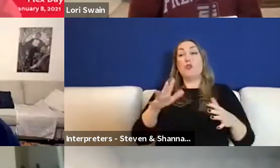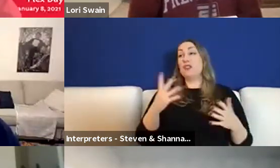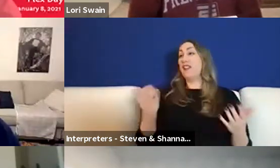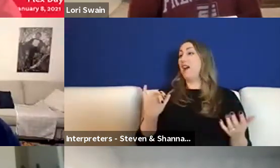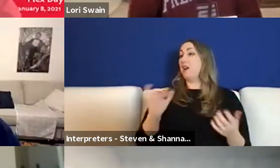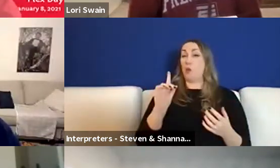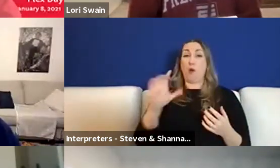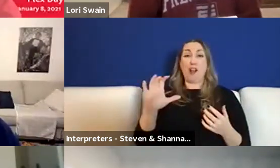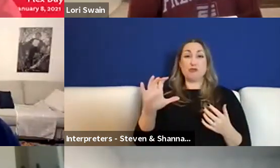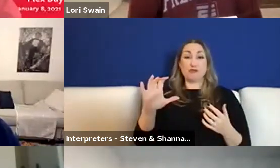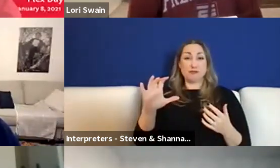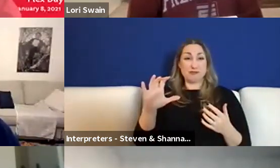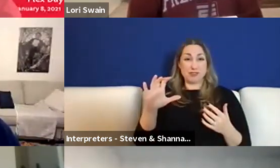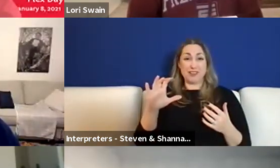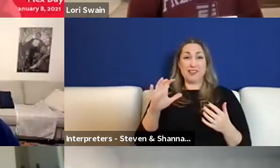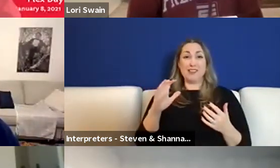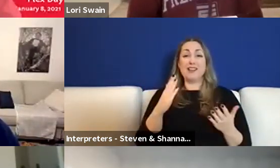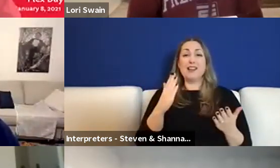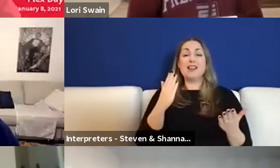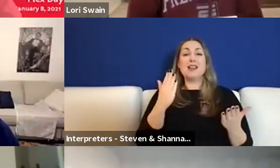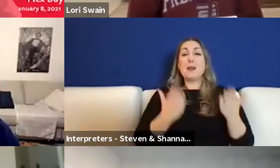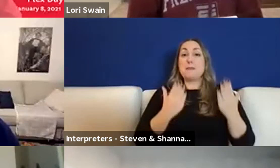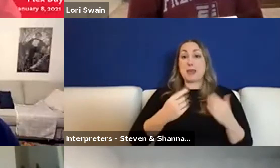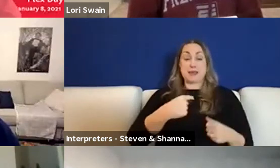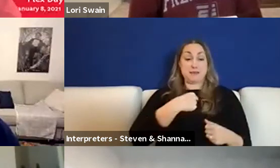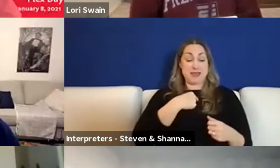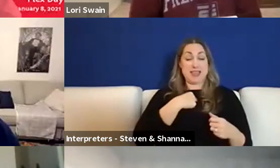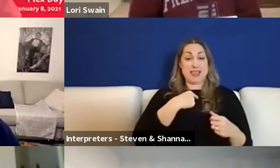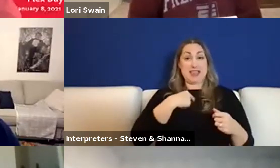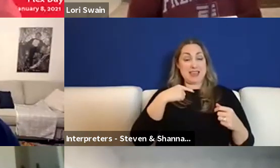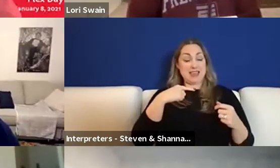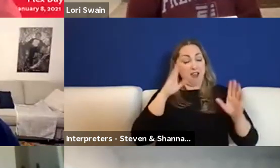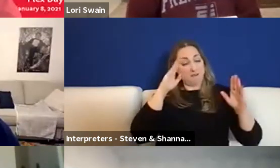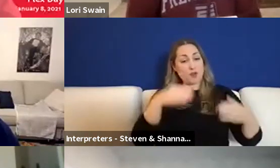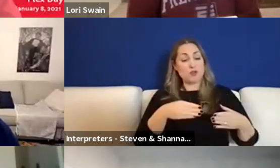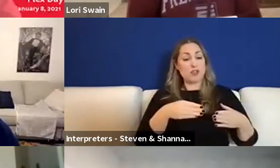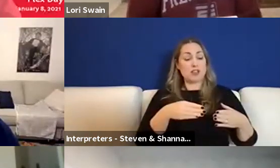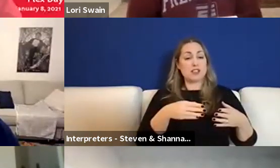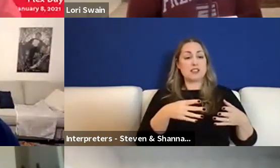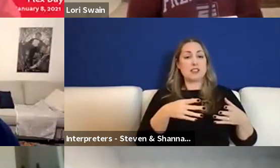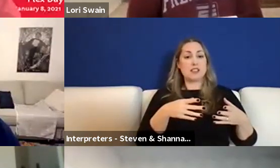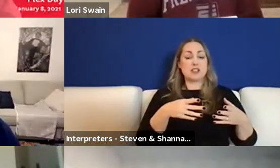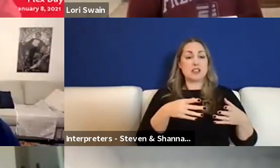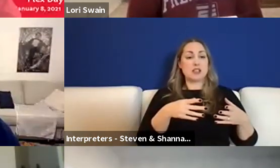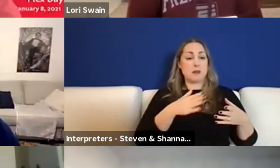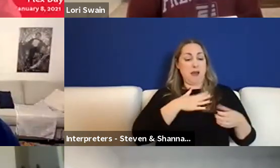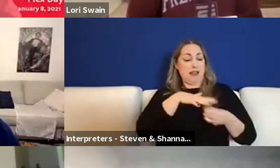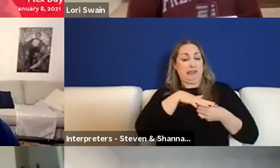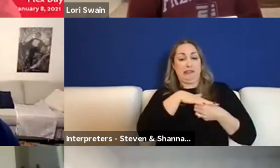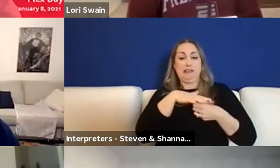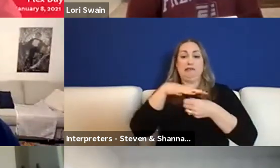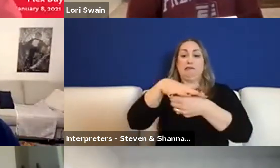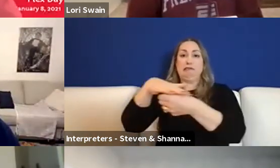can help your students besides the one that you get to know. And so just being able to expand the communications across other teams,